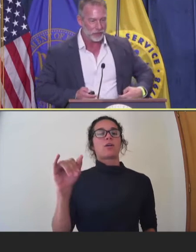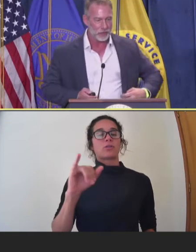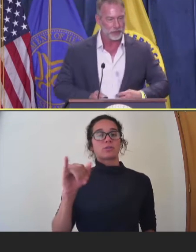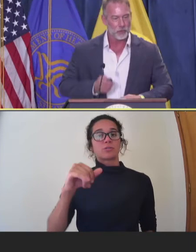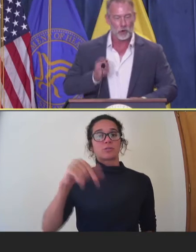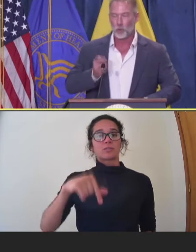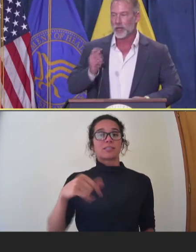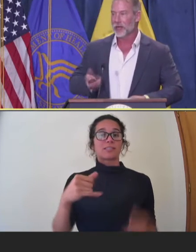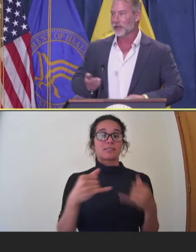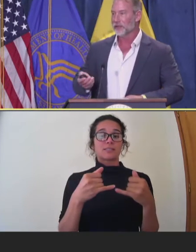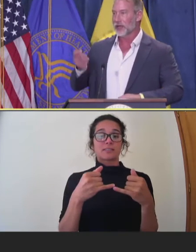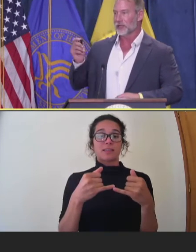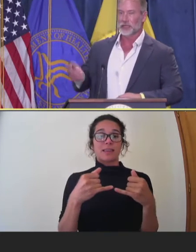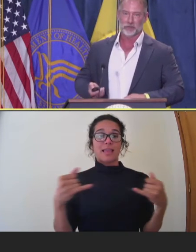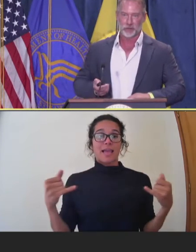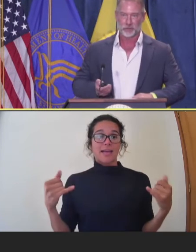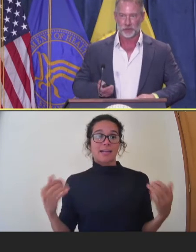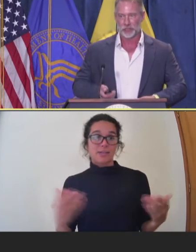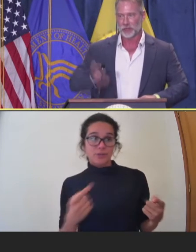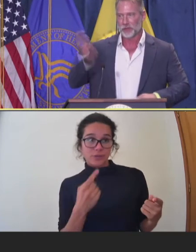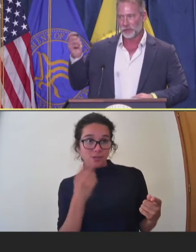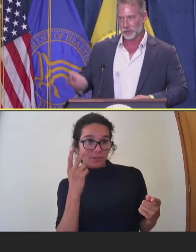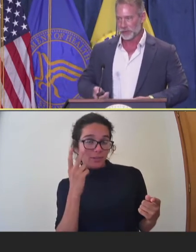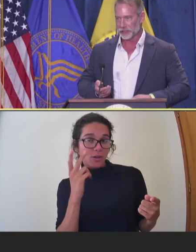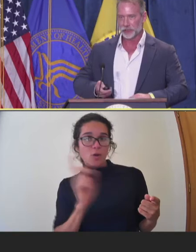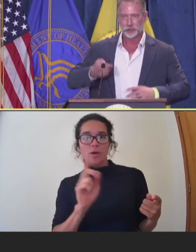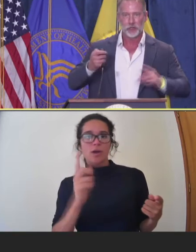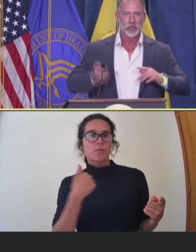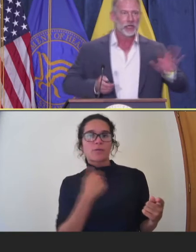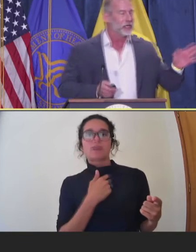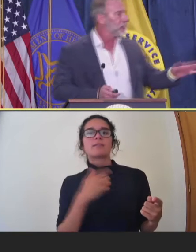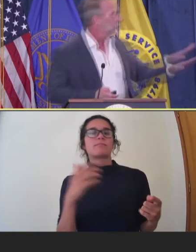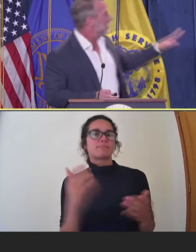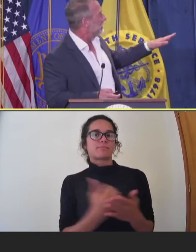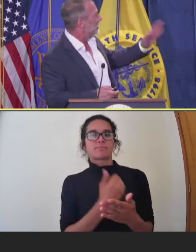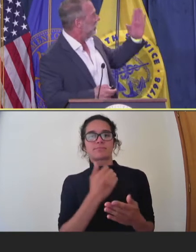there is where we got the vaccine for the first time. I will let you -- you can see